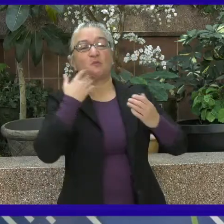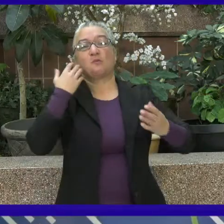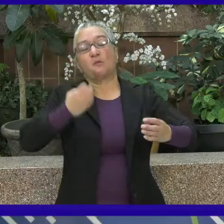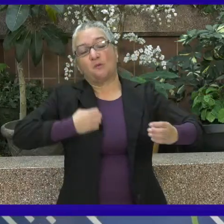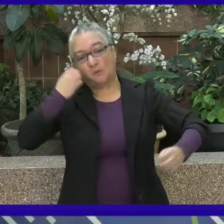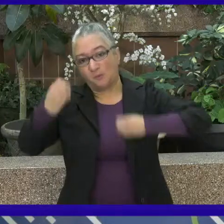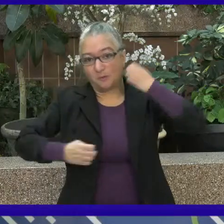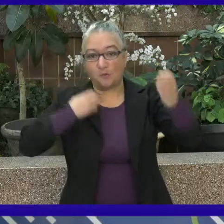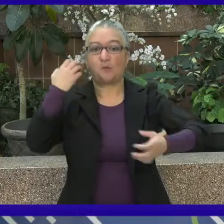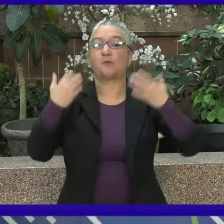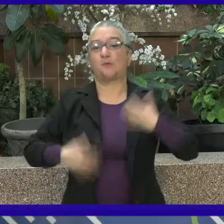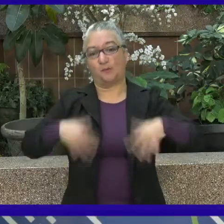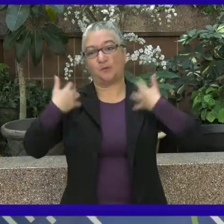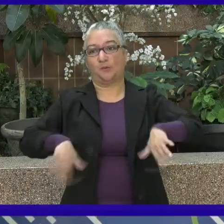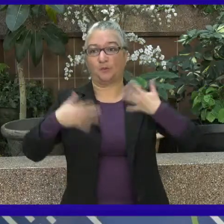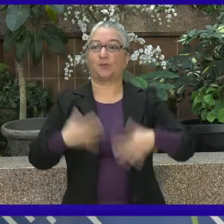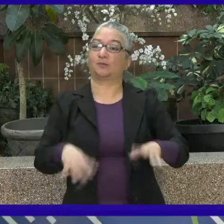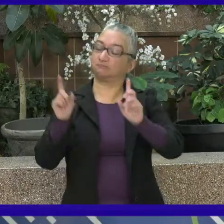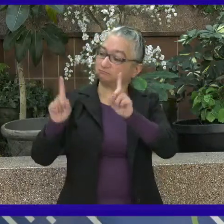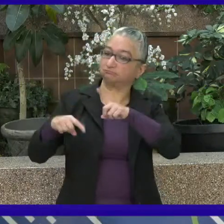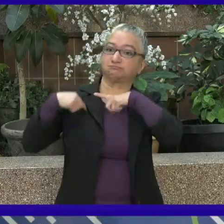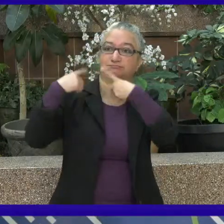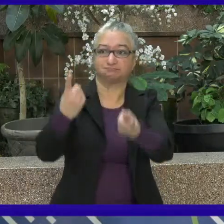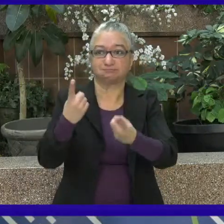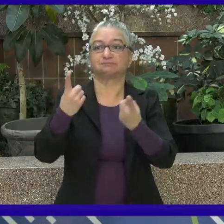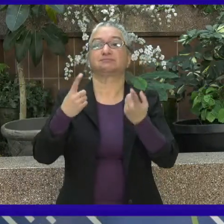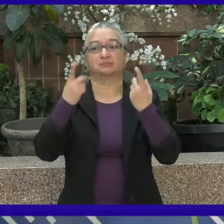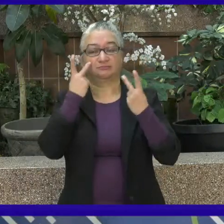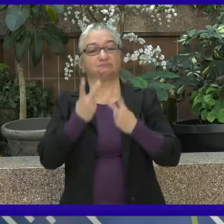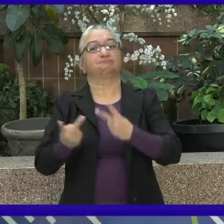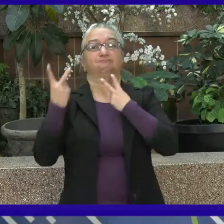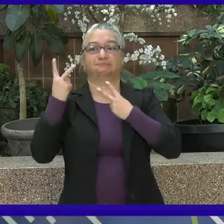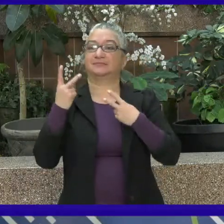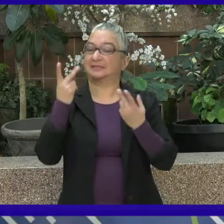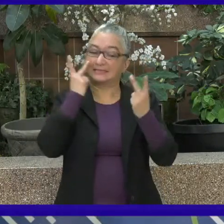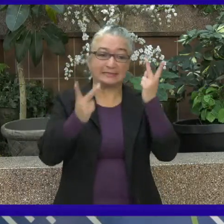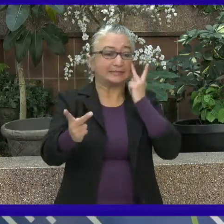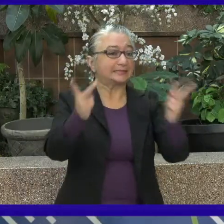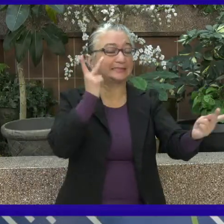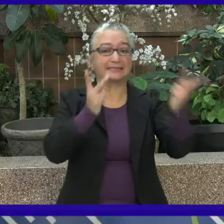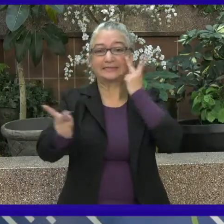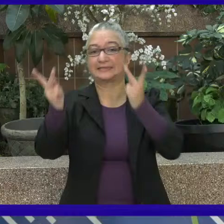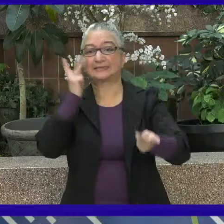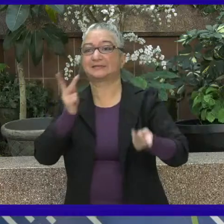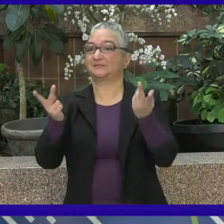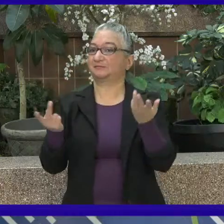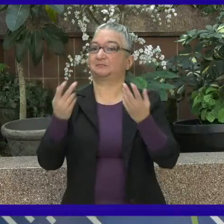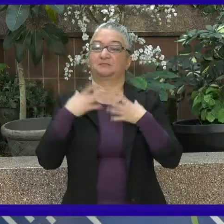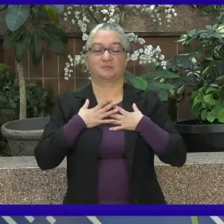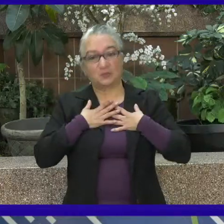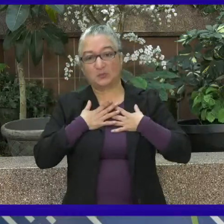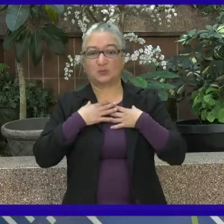my colleagues had seen in the months previous to the first vaccine being delivered it was a